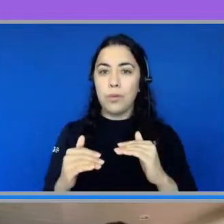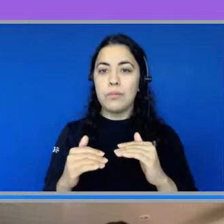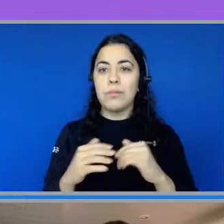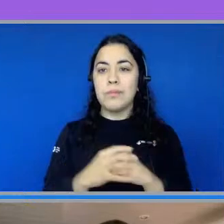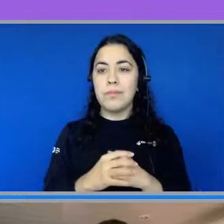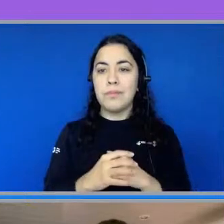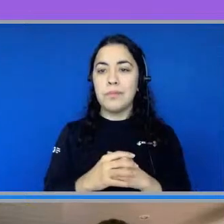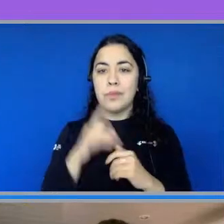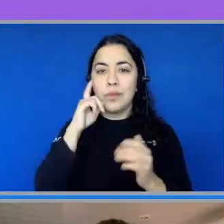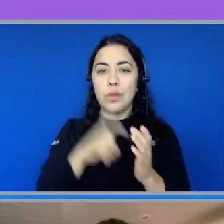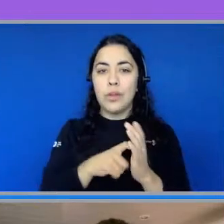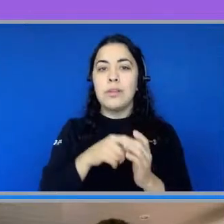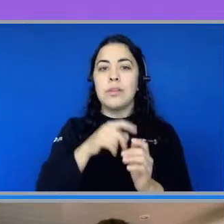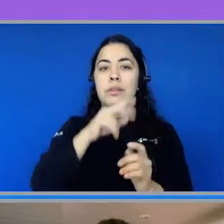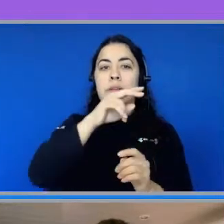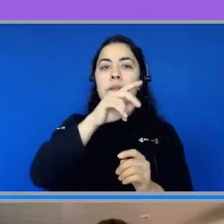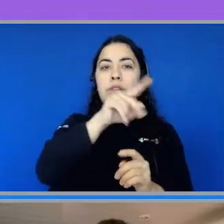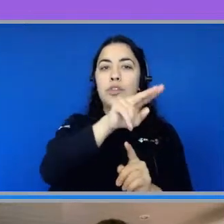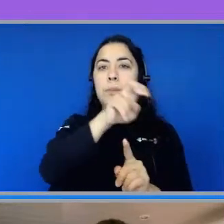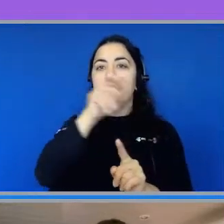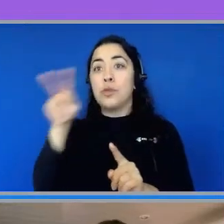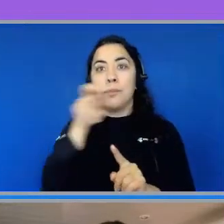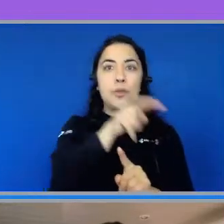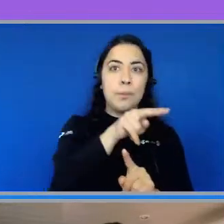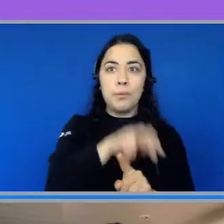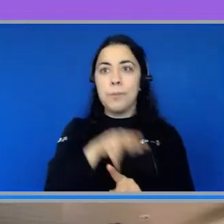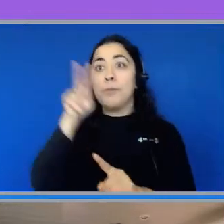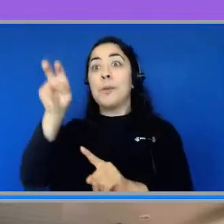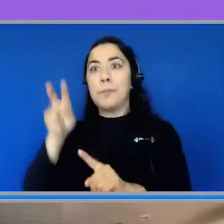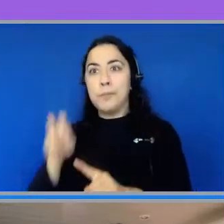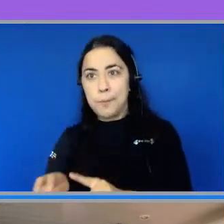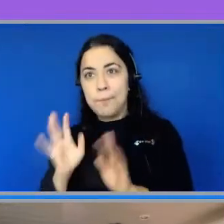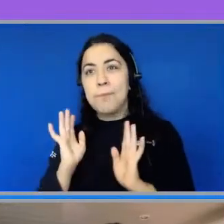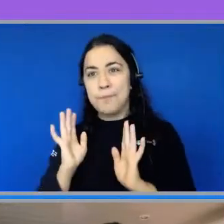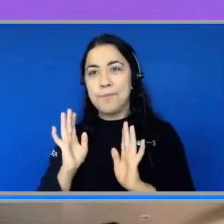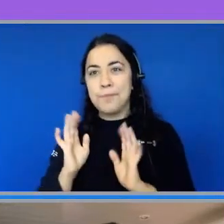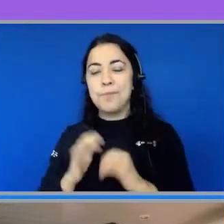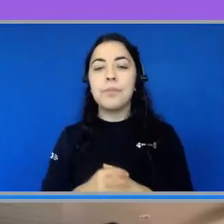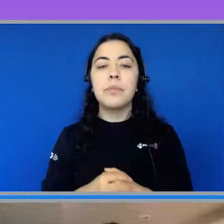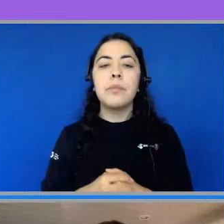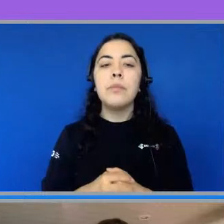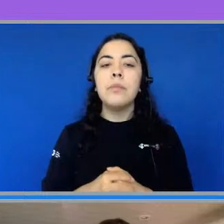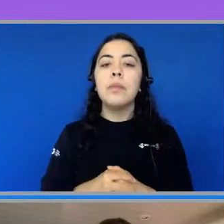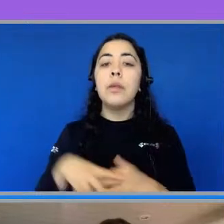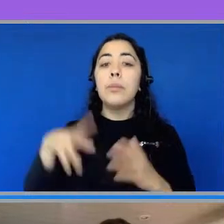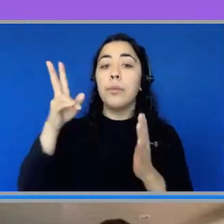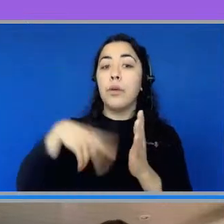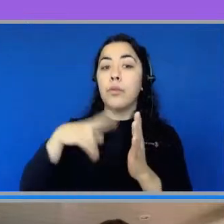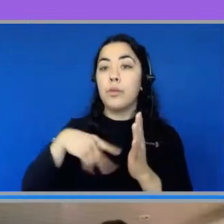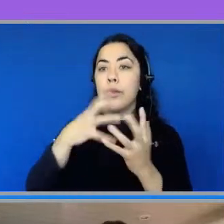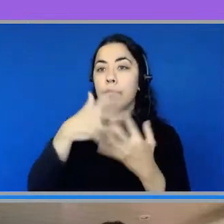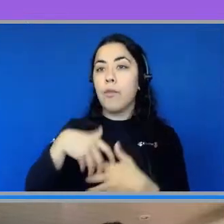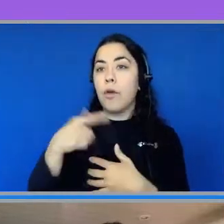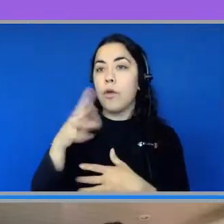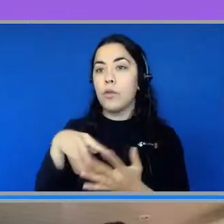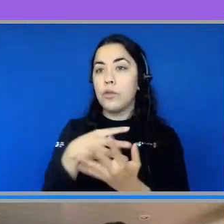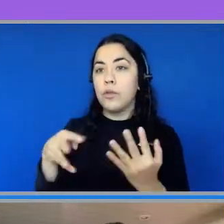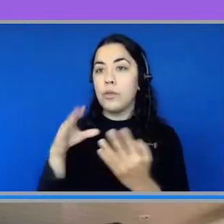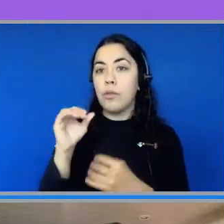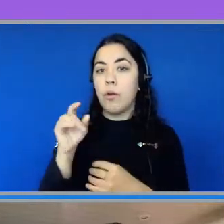hopping over the large item. So by using reading flow grid